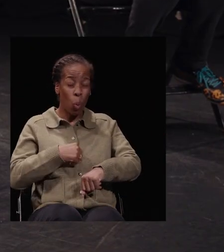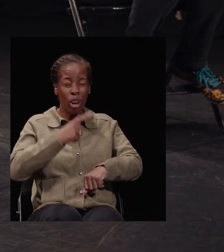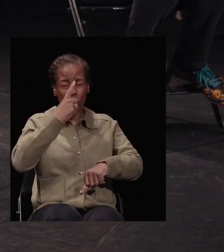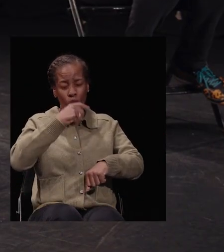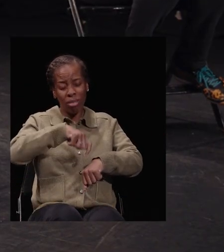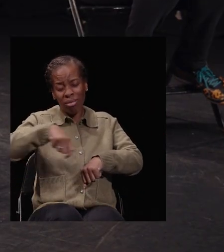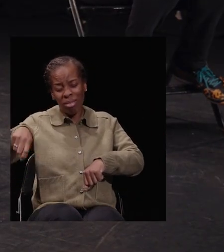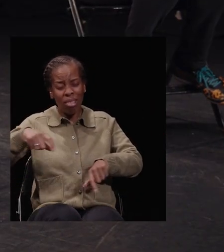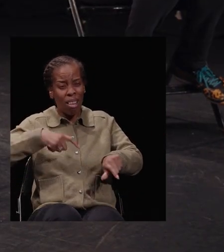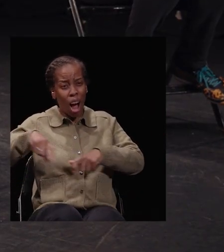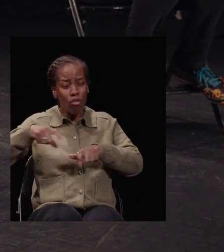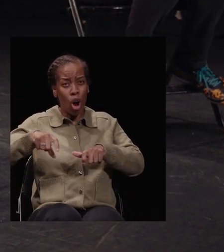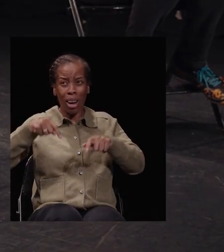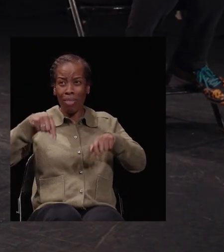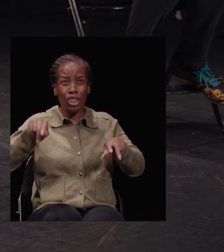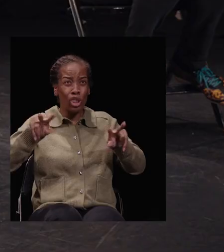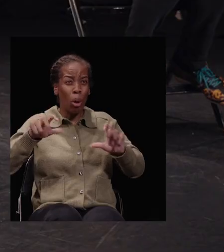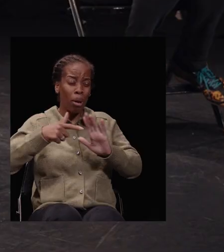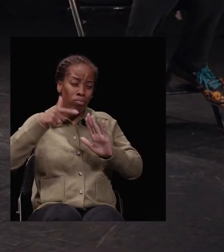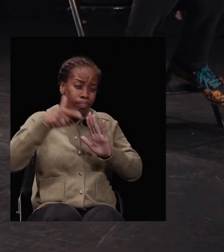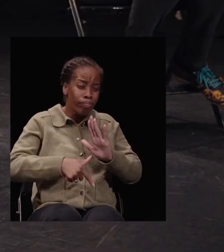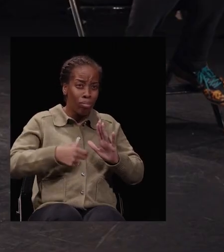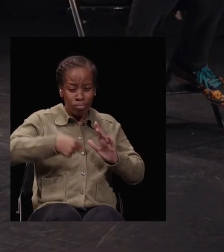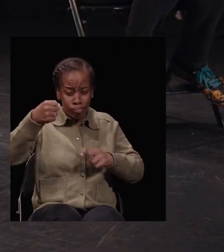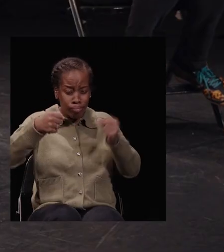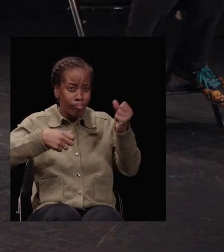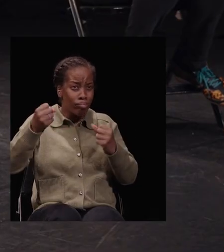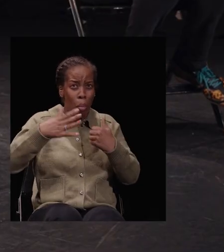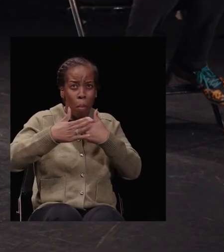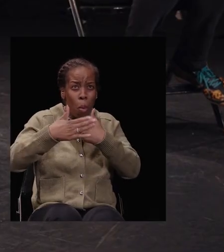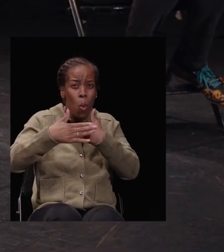because it is a thought provoking, and much more to talk about I'm sure in terms of a conversation.